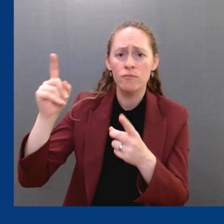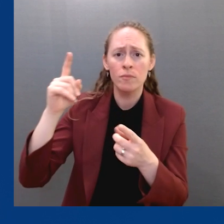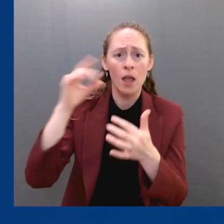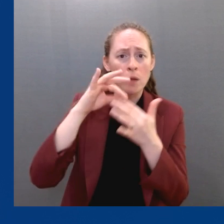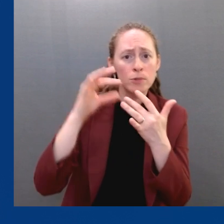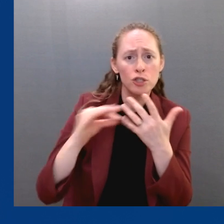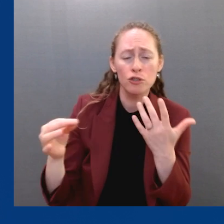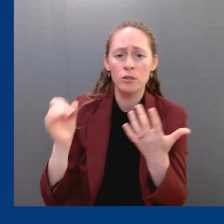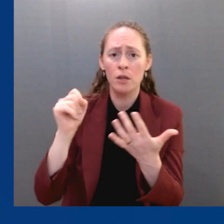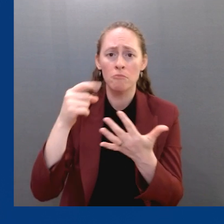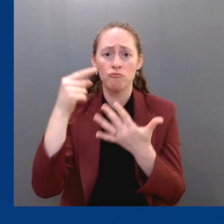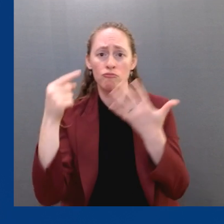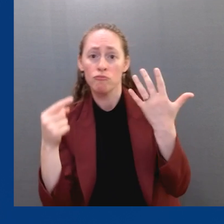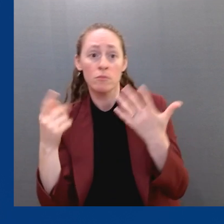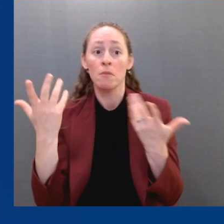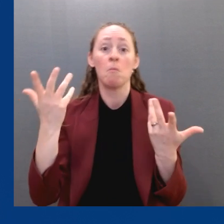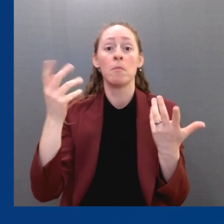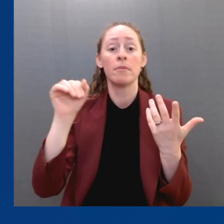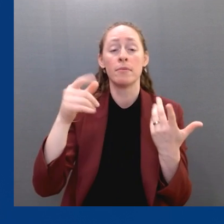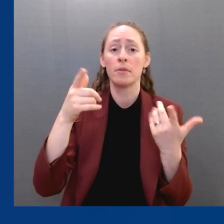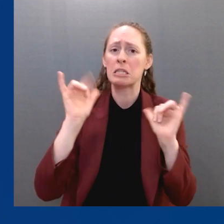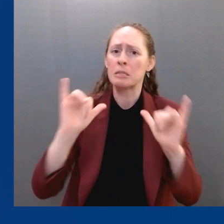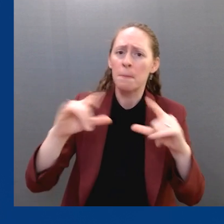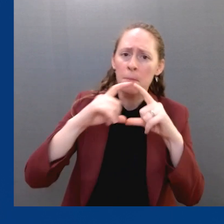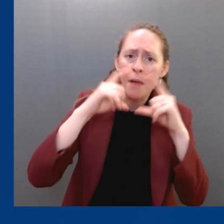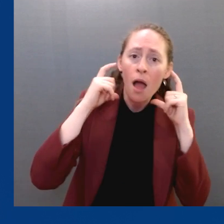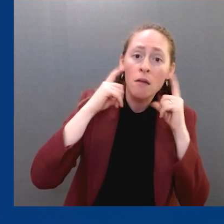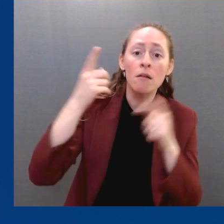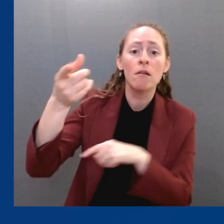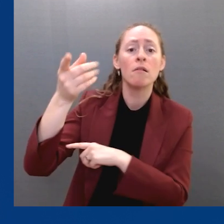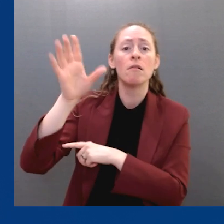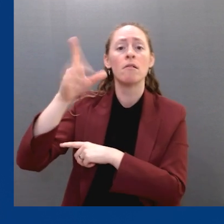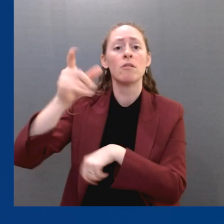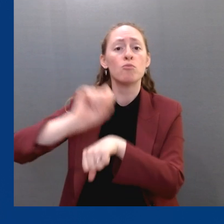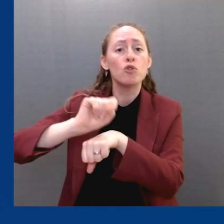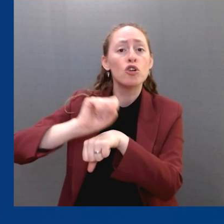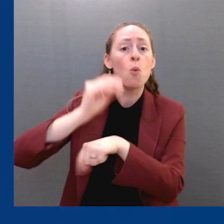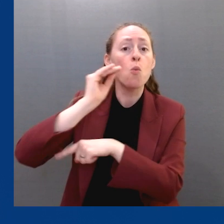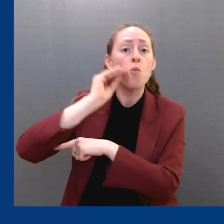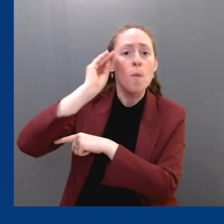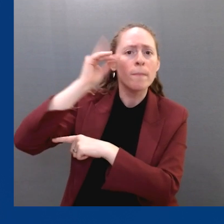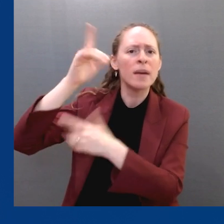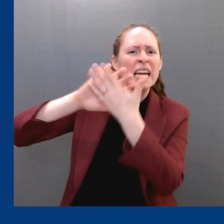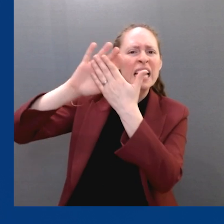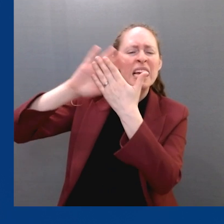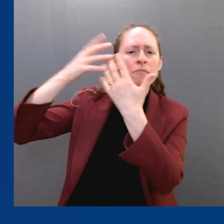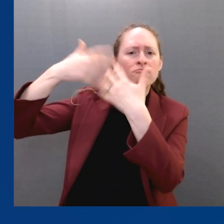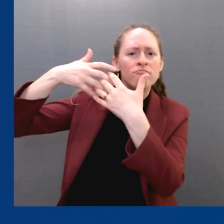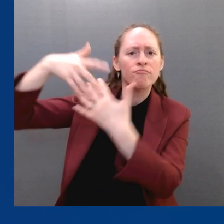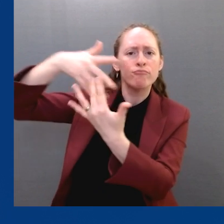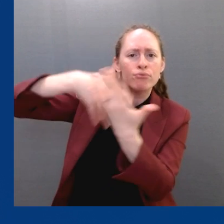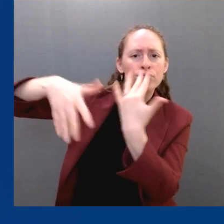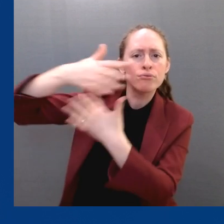increasing ventilation. If you're eligible for or you're infected and you're eligible for Paxlovid,